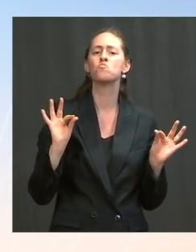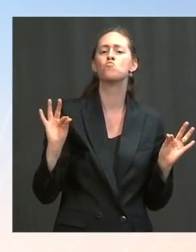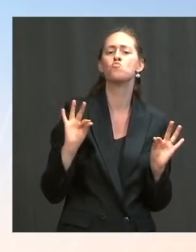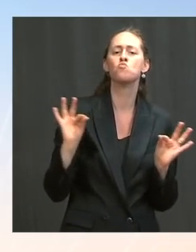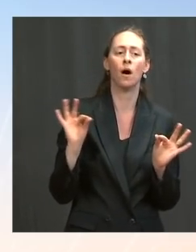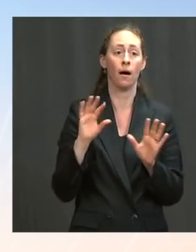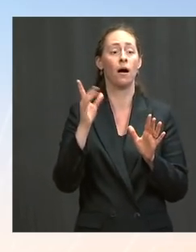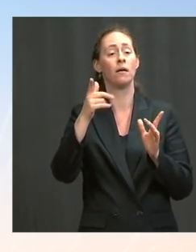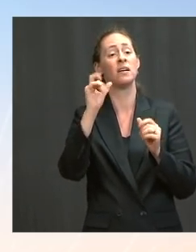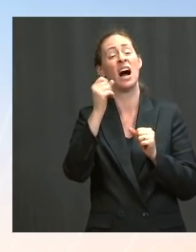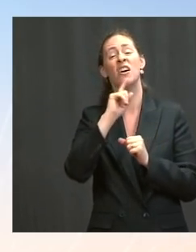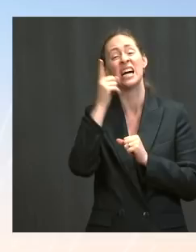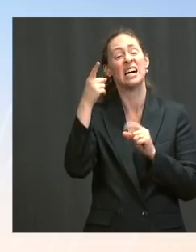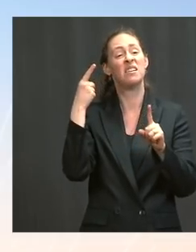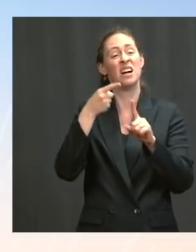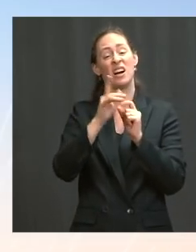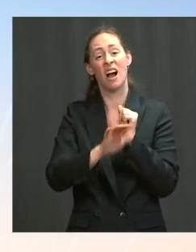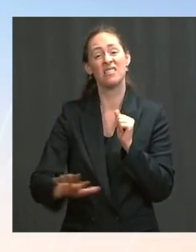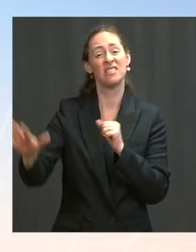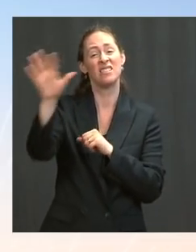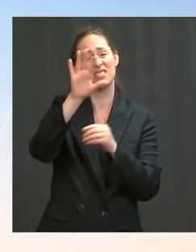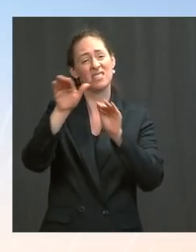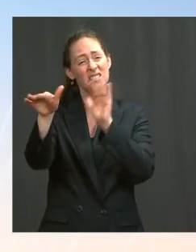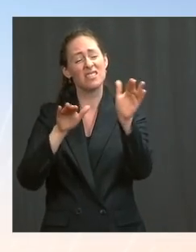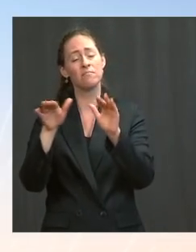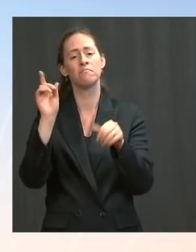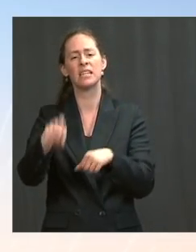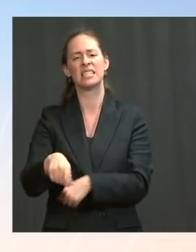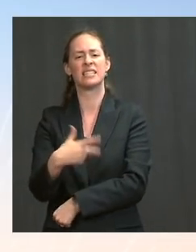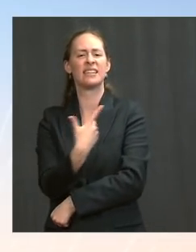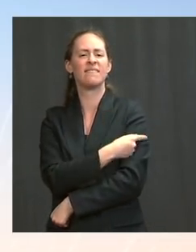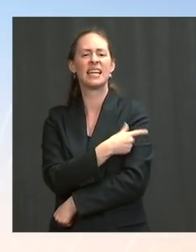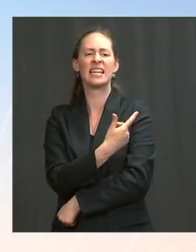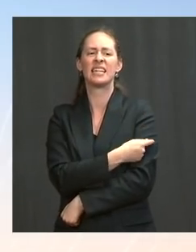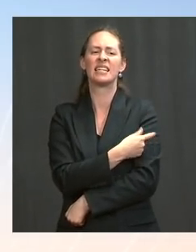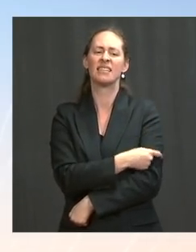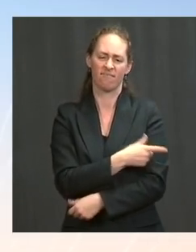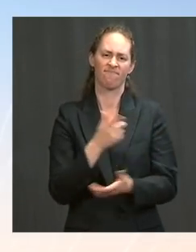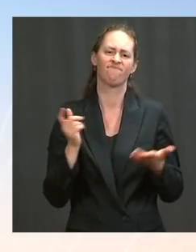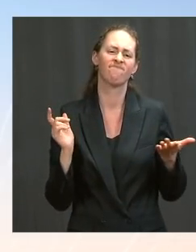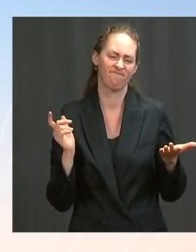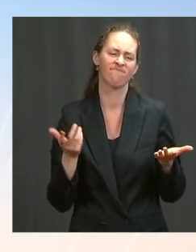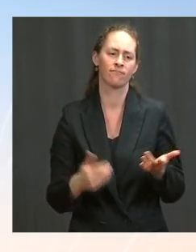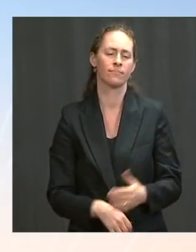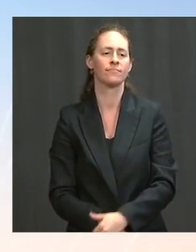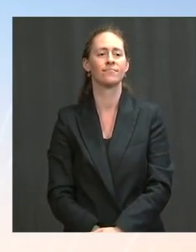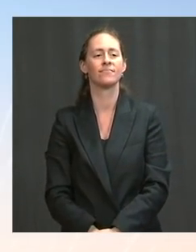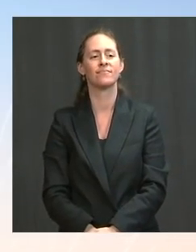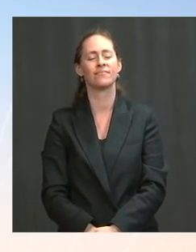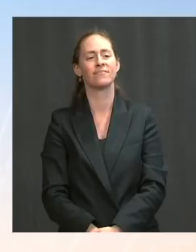to protect yourself is to get vaccinated, including and specifically, the percentage -- the higher percentage of young people,